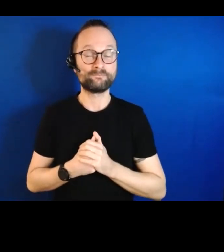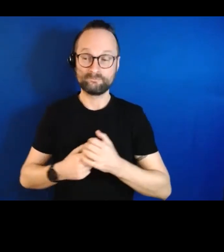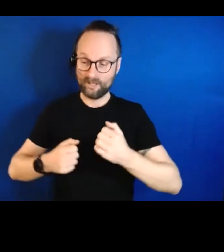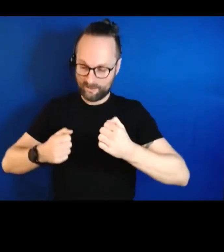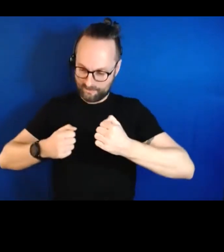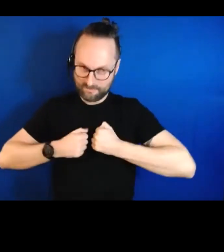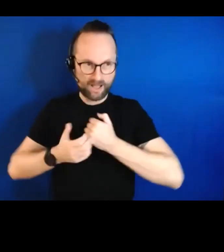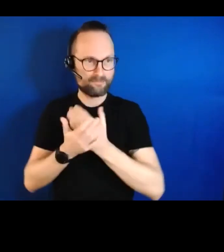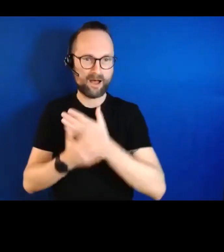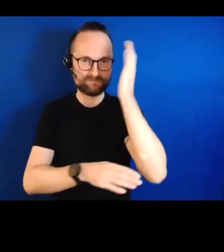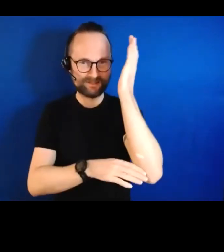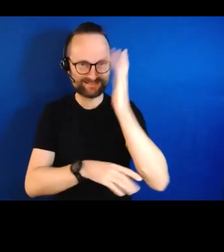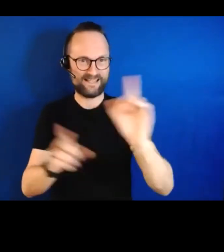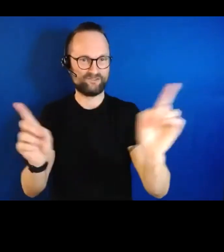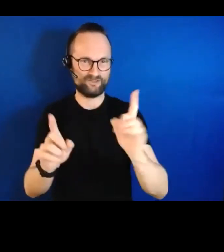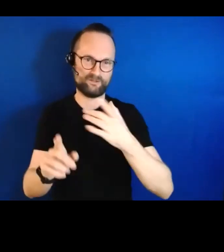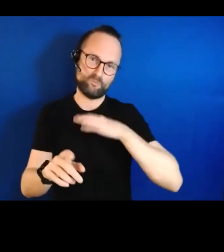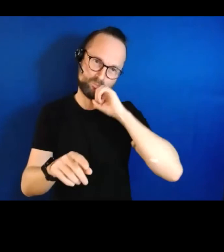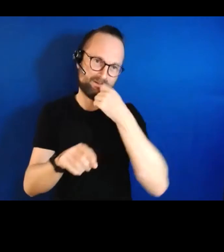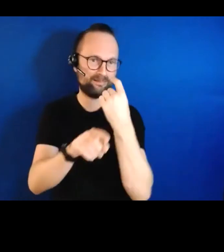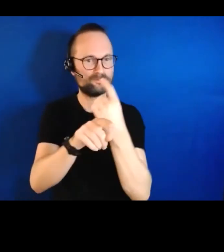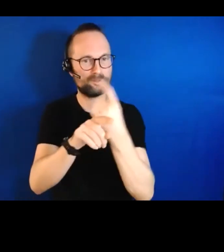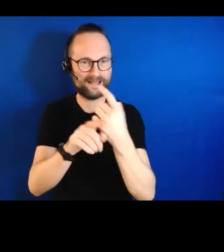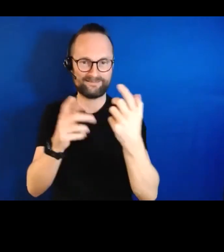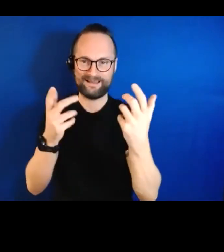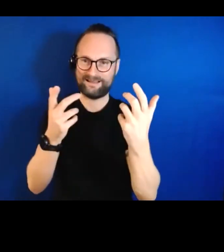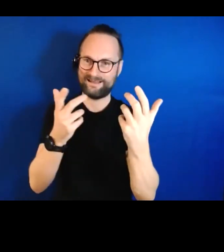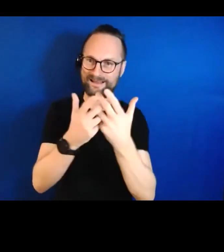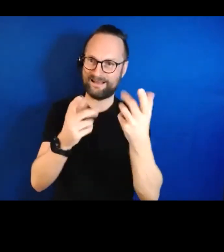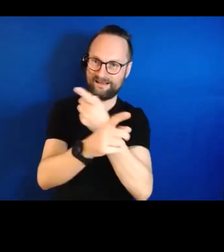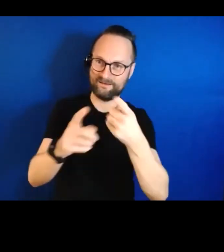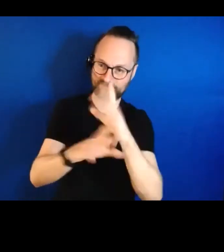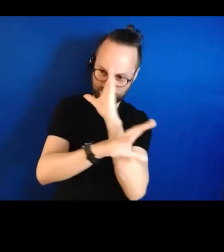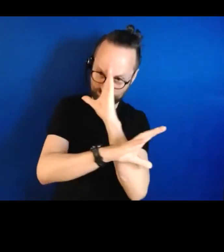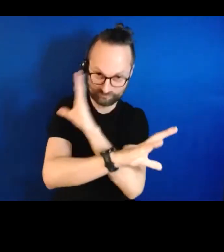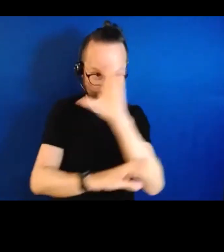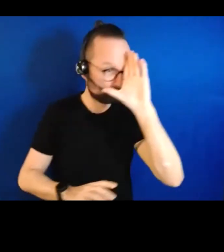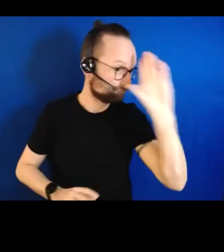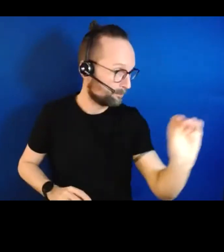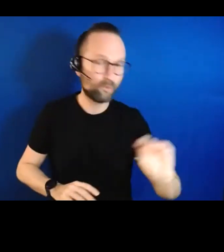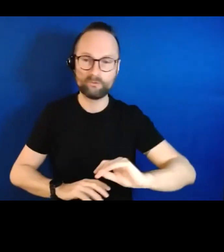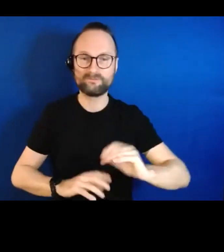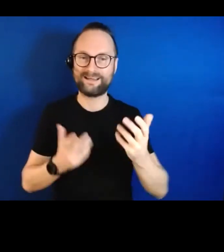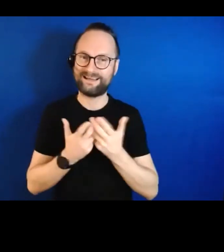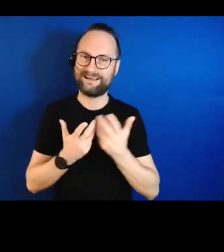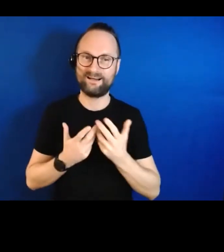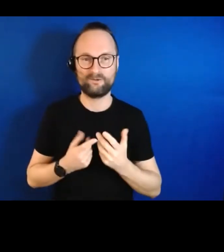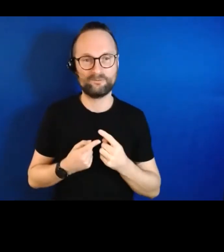So I won't be doing very much sign language for you this evening.